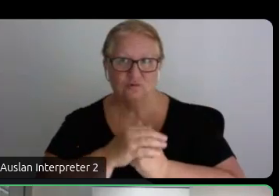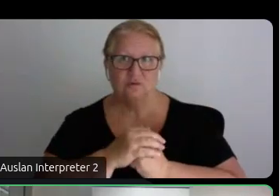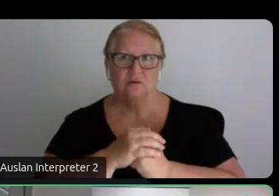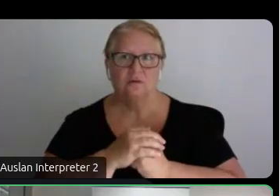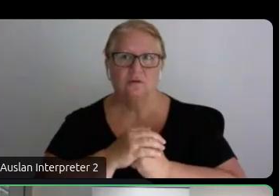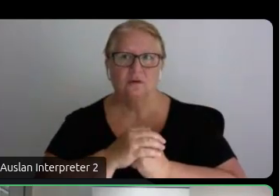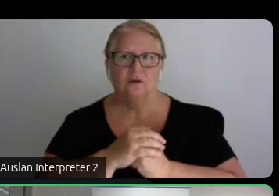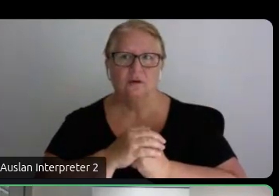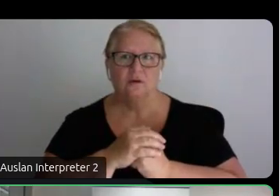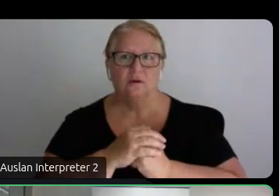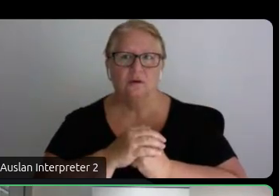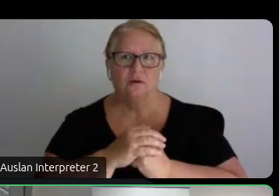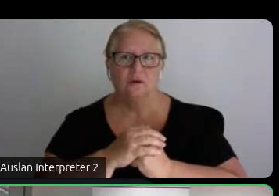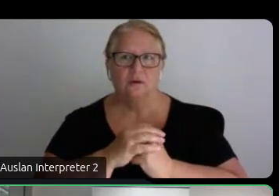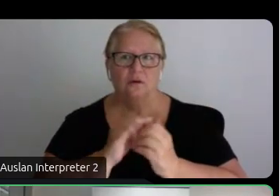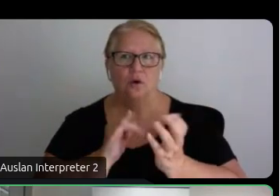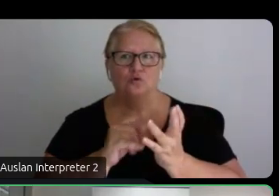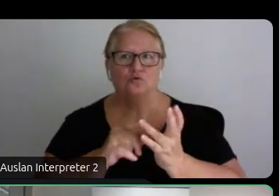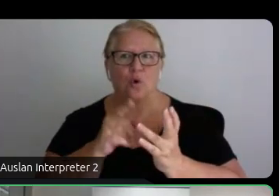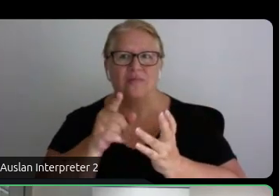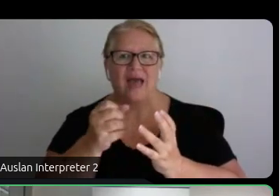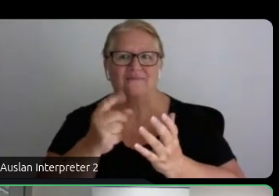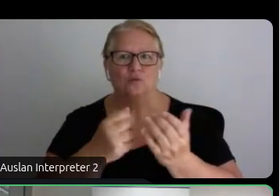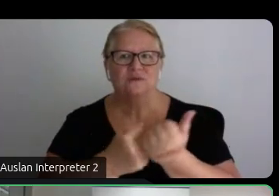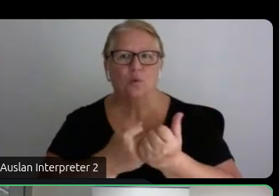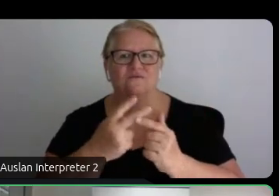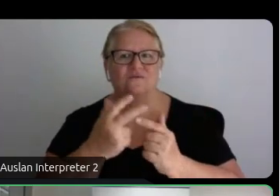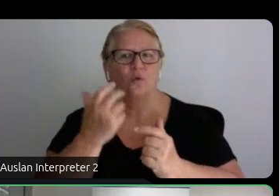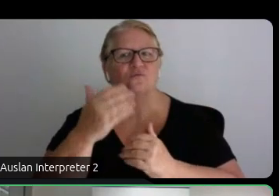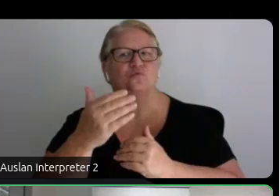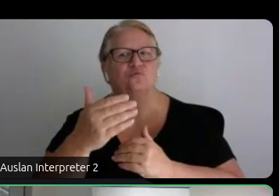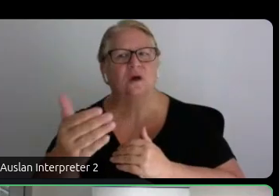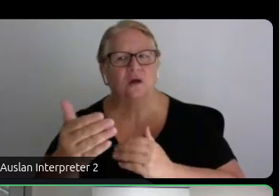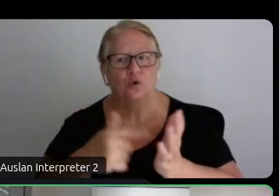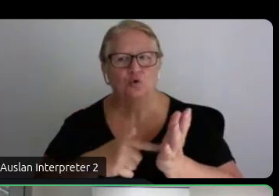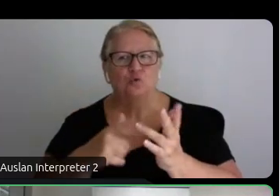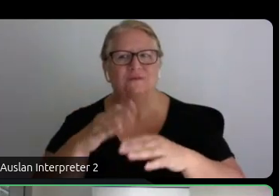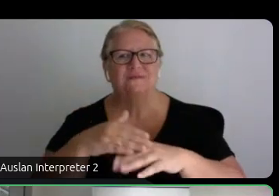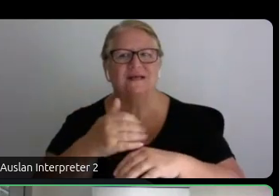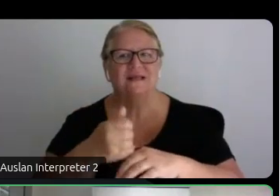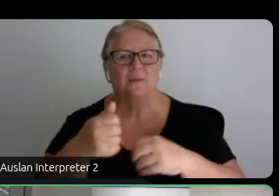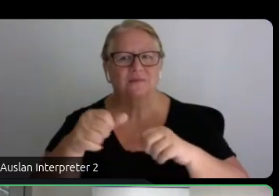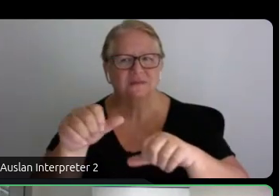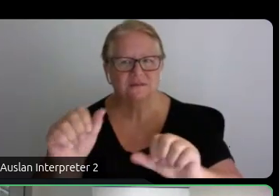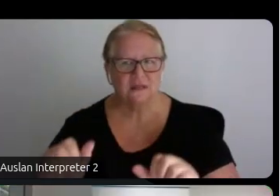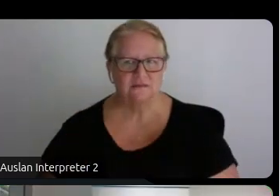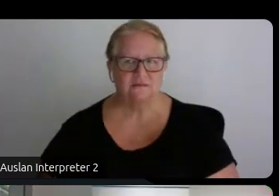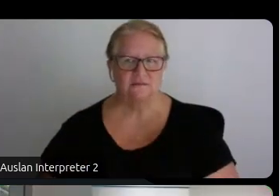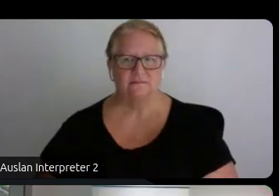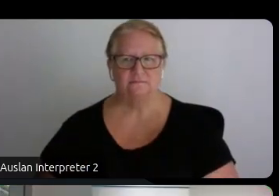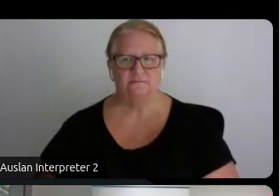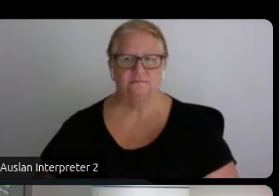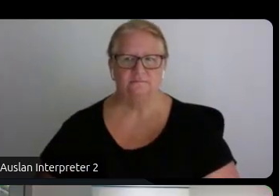don't need those supports in the future and that they they're set up for success in the future.